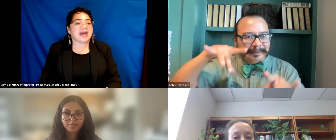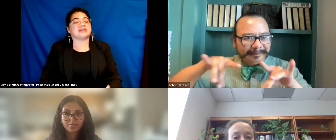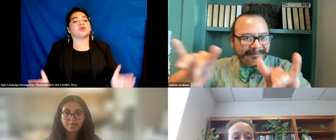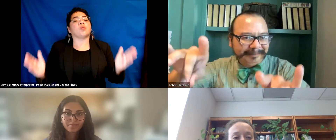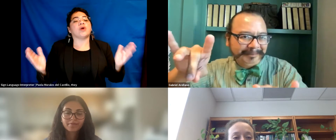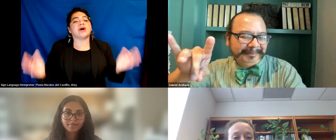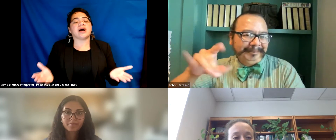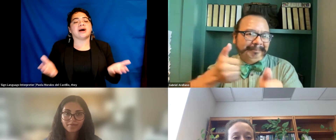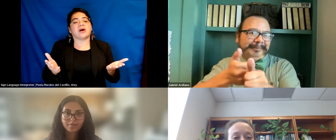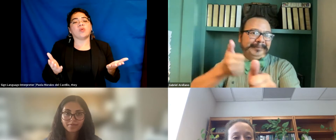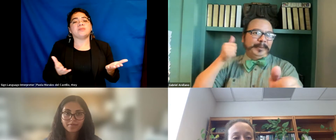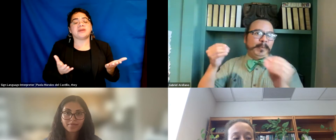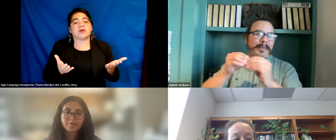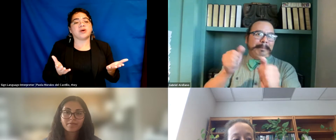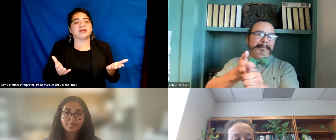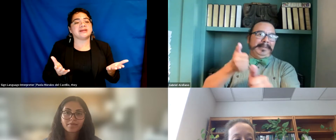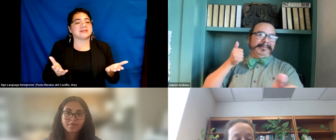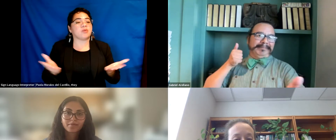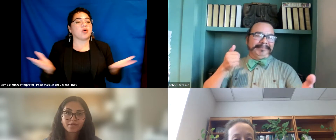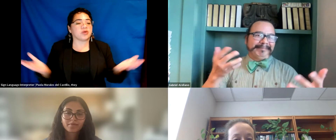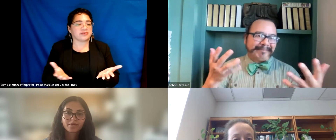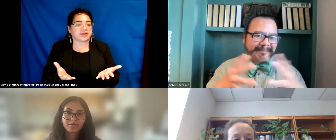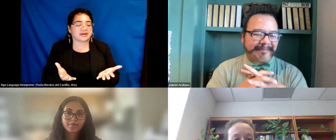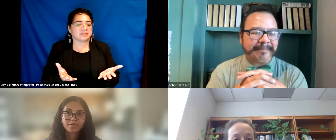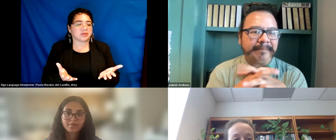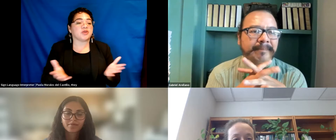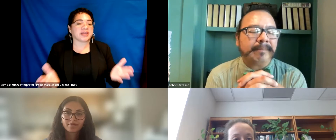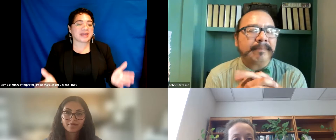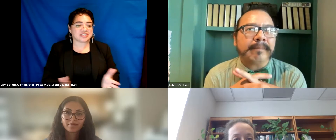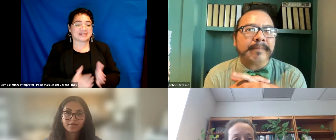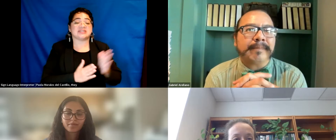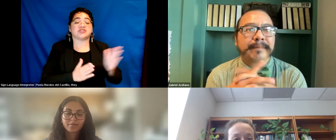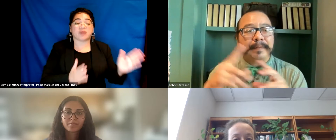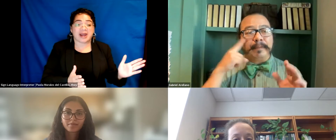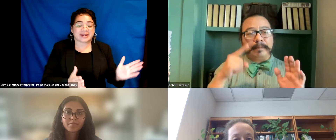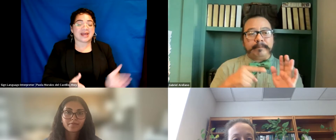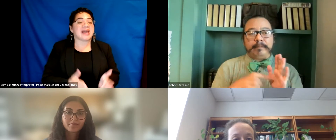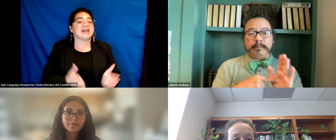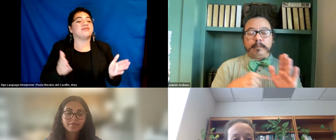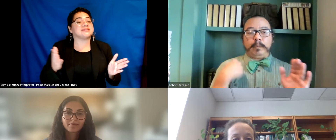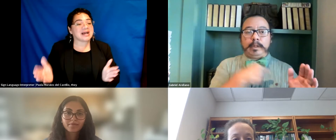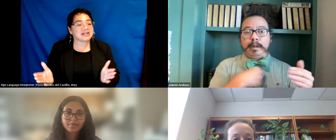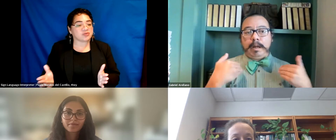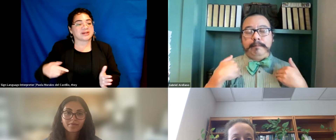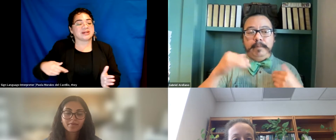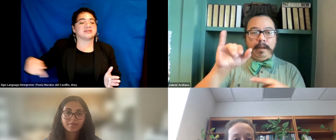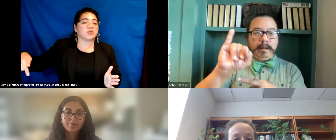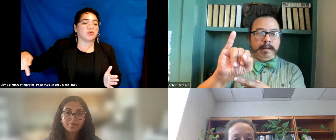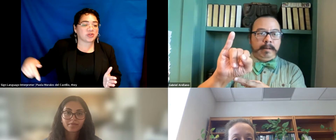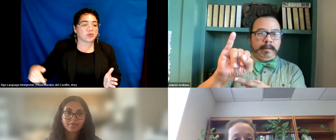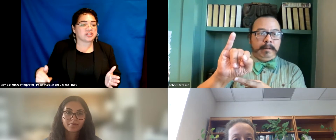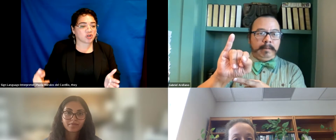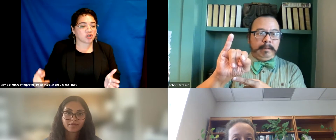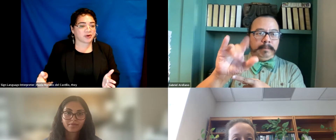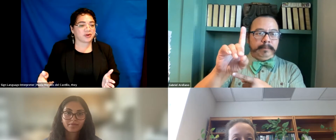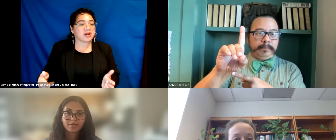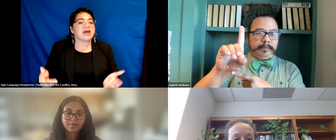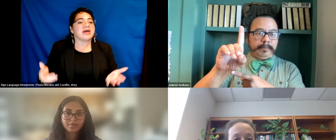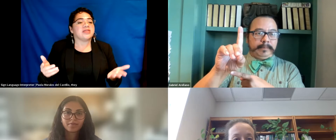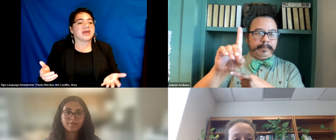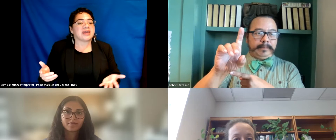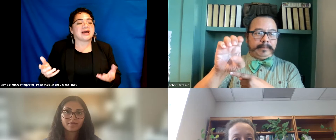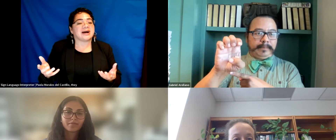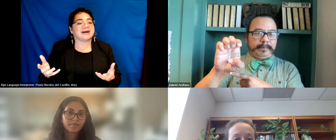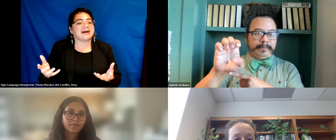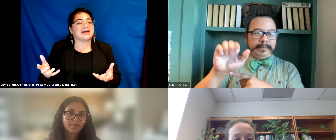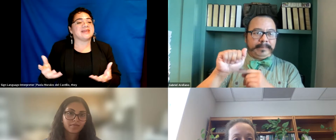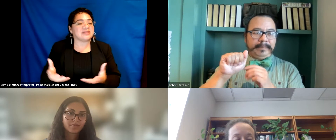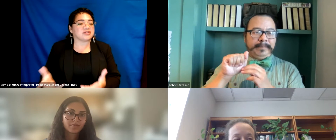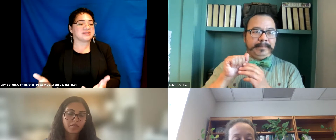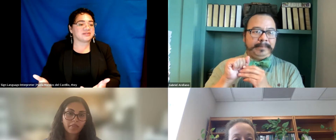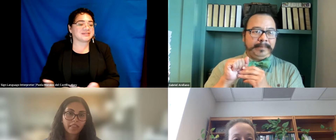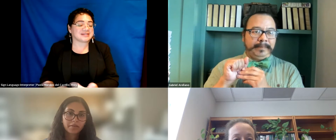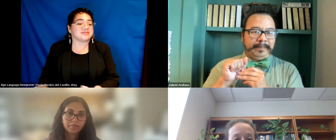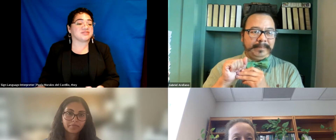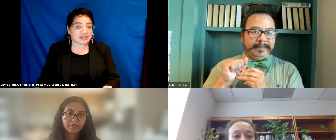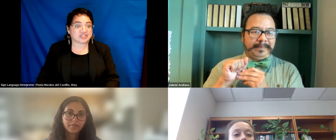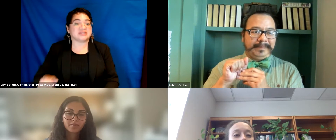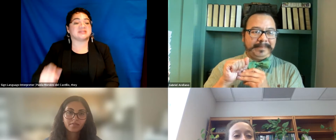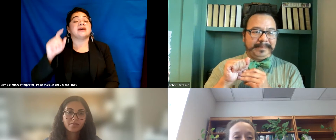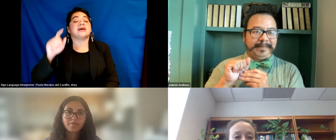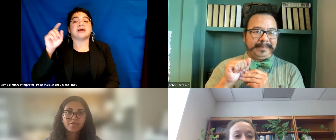Sign Language Interpreter | Paola Morales del Castillo, they: And so what uh, what? What is the mode of um communication? Is it direct? And if it's not direct, and it's going through an interpreter, then uh, then there are different sets of challenges